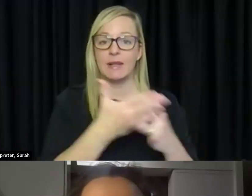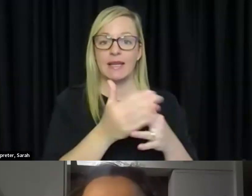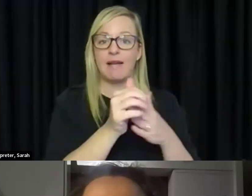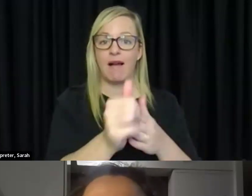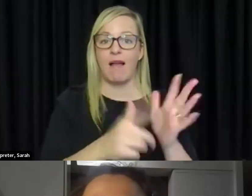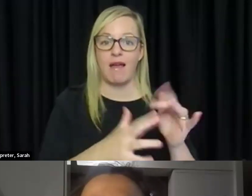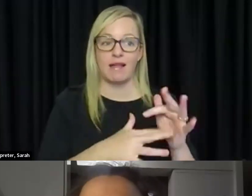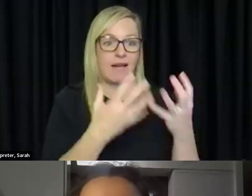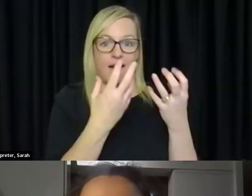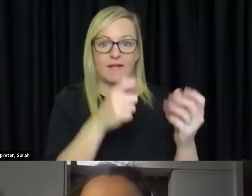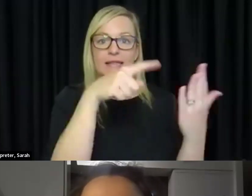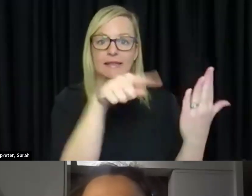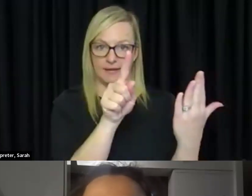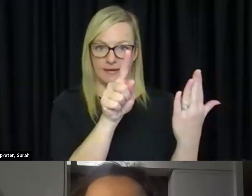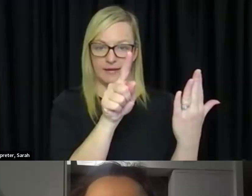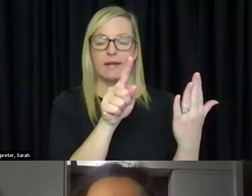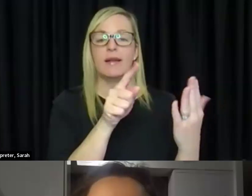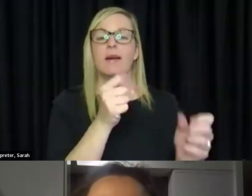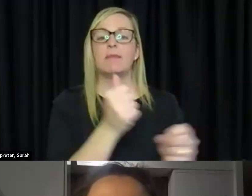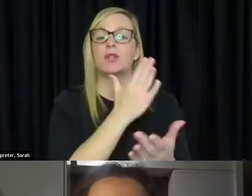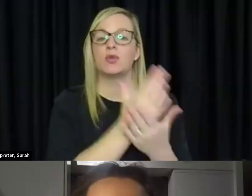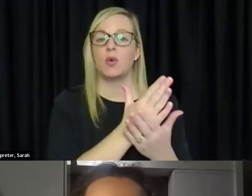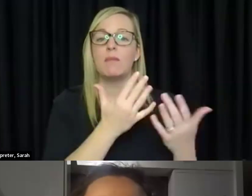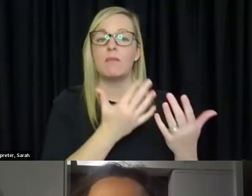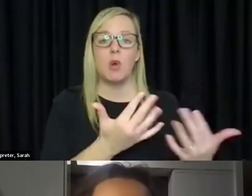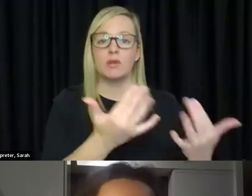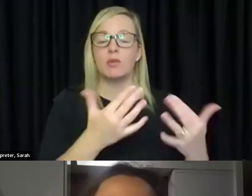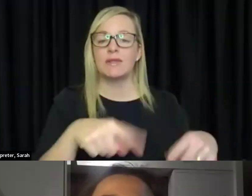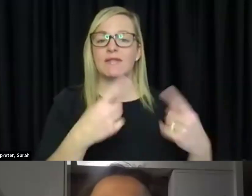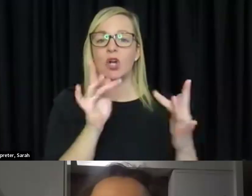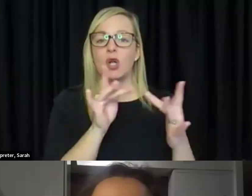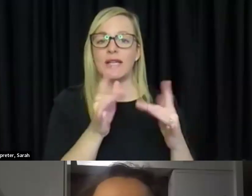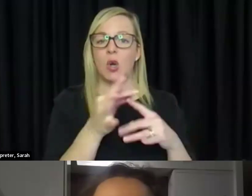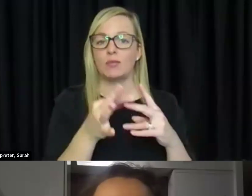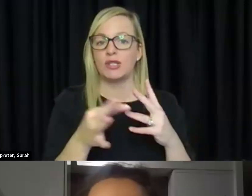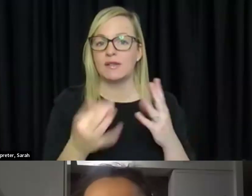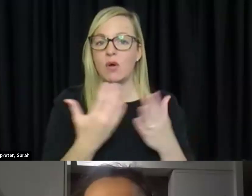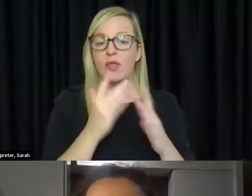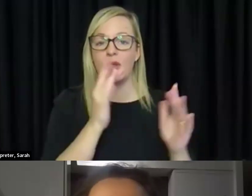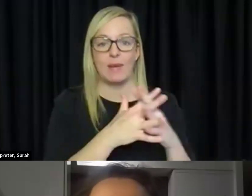multiple methods of communication or contact options on their website, not just an email